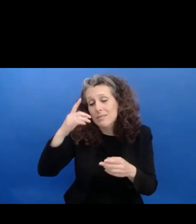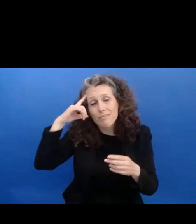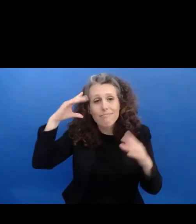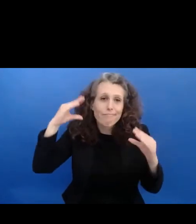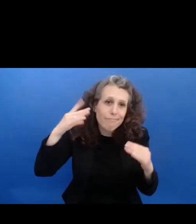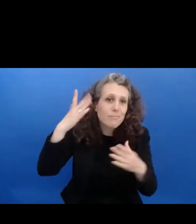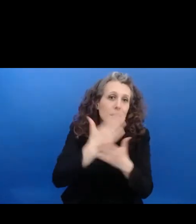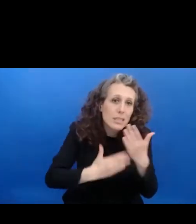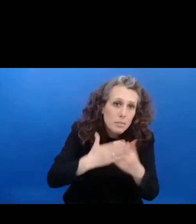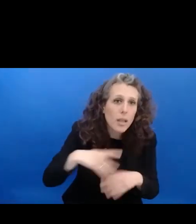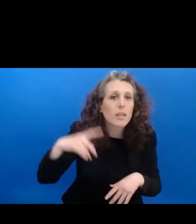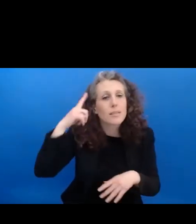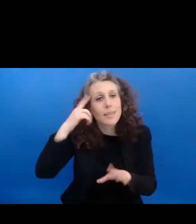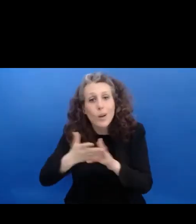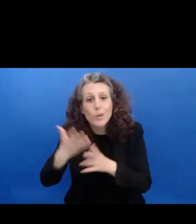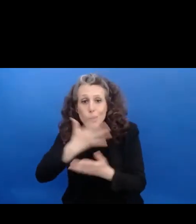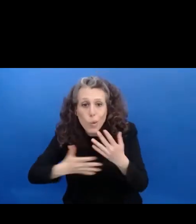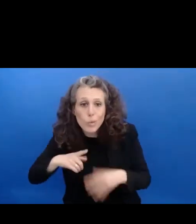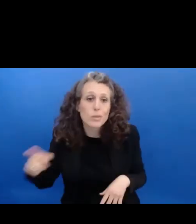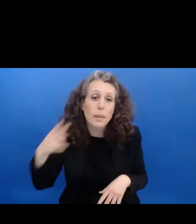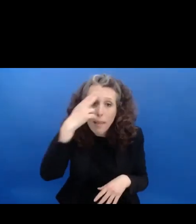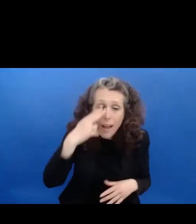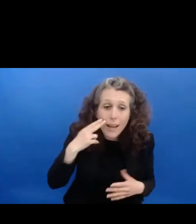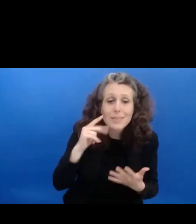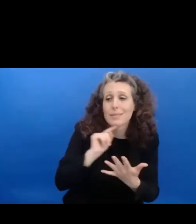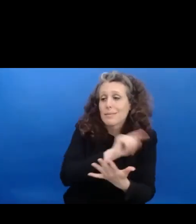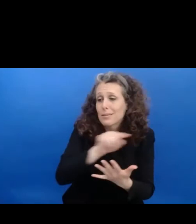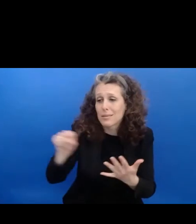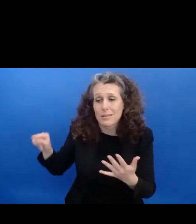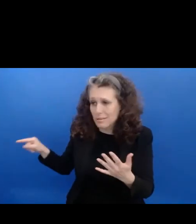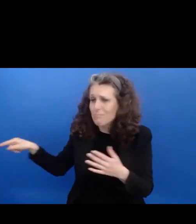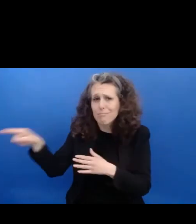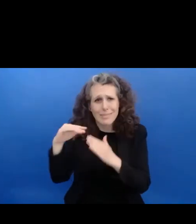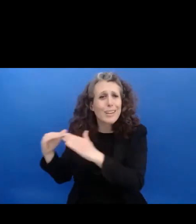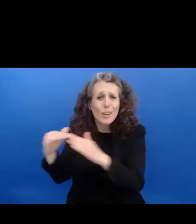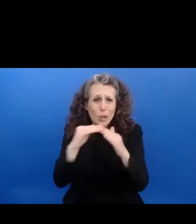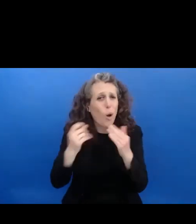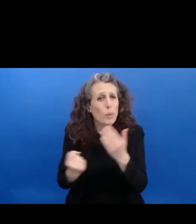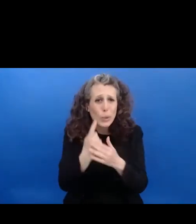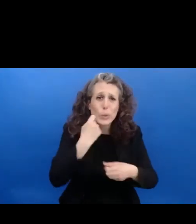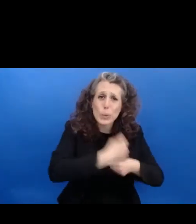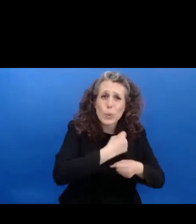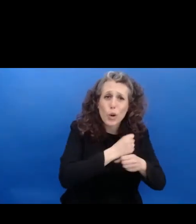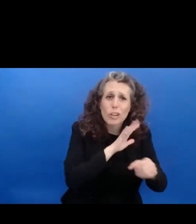they blindness for their inclusion in the labor market equally with others finally i would like